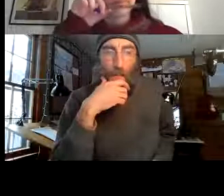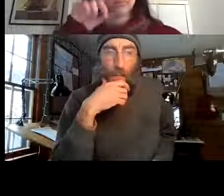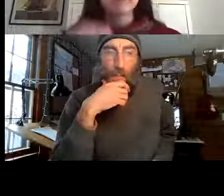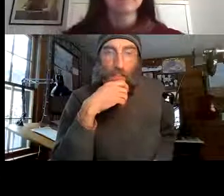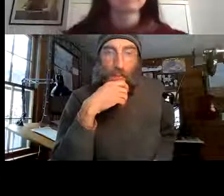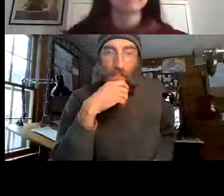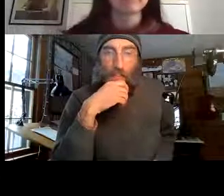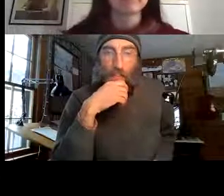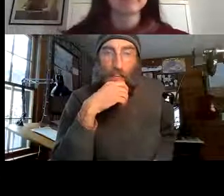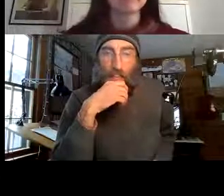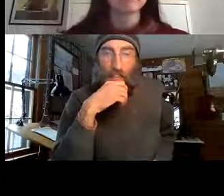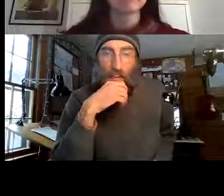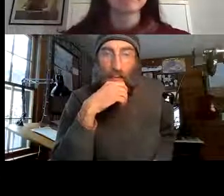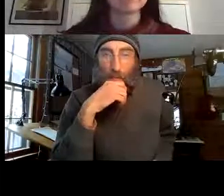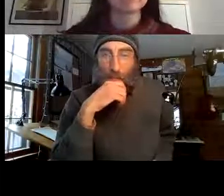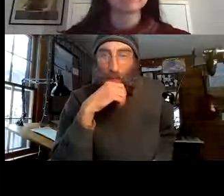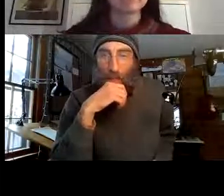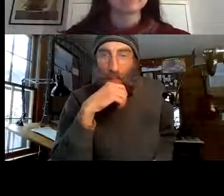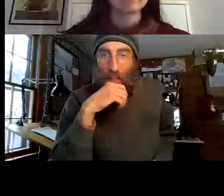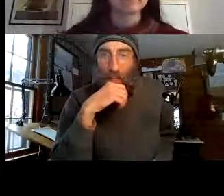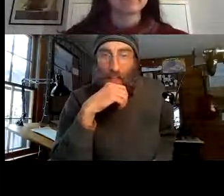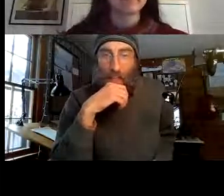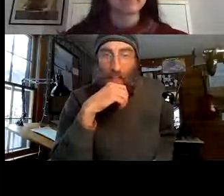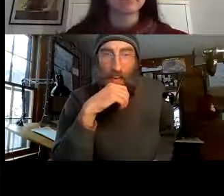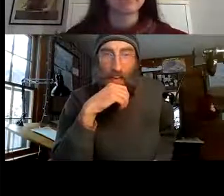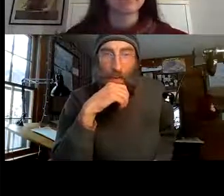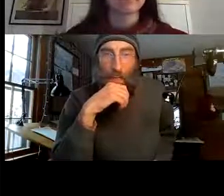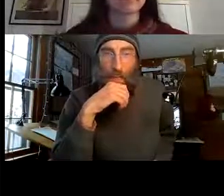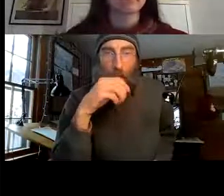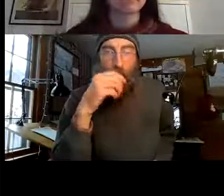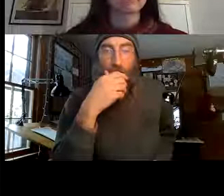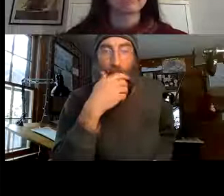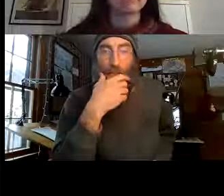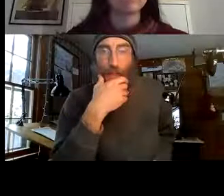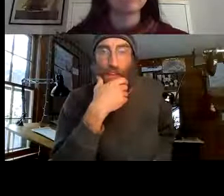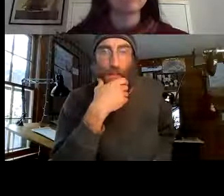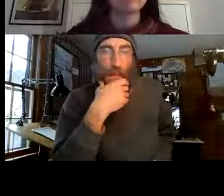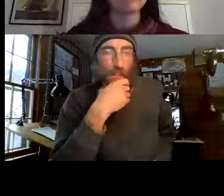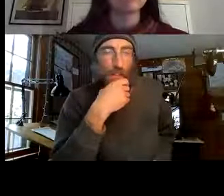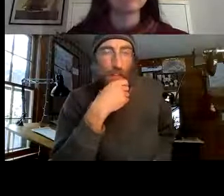There are some great stories of his, um, of his time he joins the 39th Massachusetts